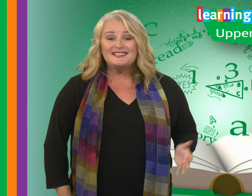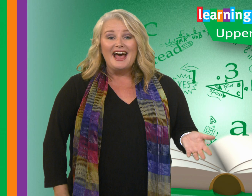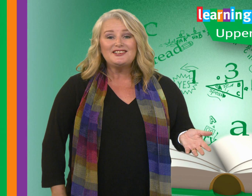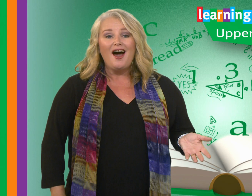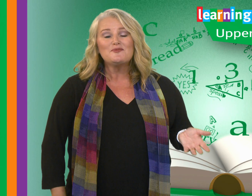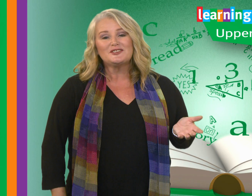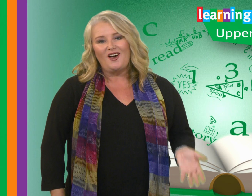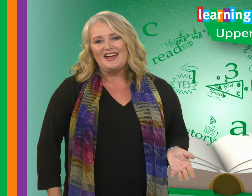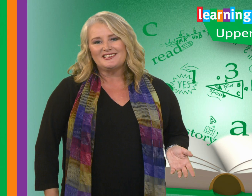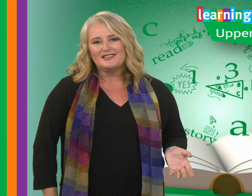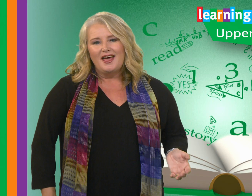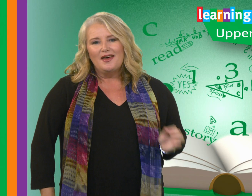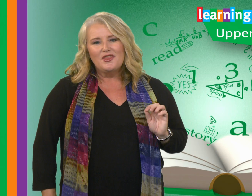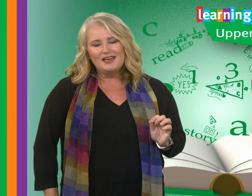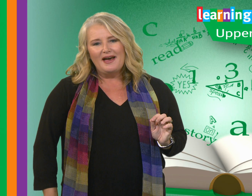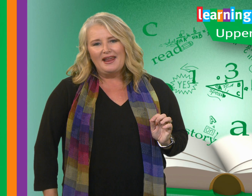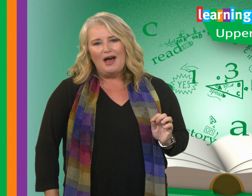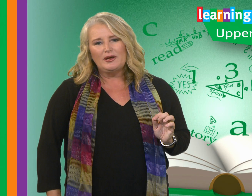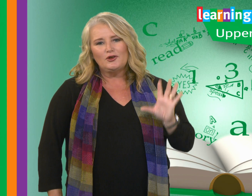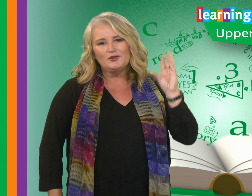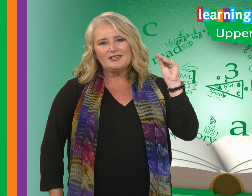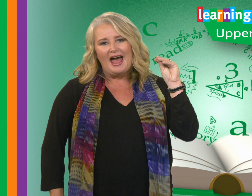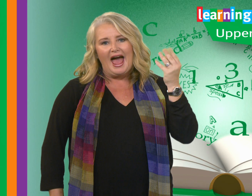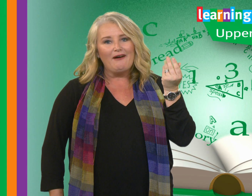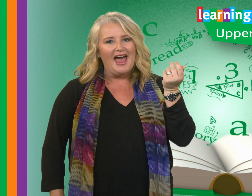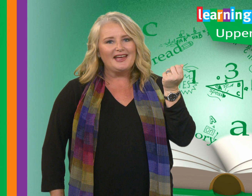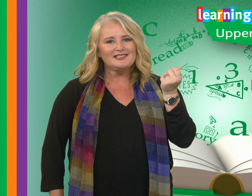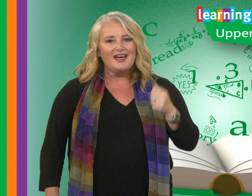It's now time for Science. Think about how we use our hands.